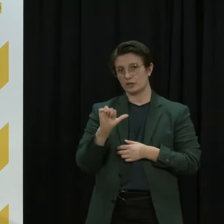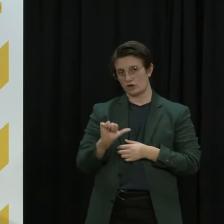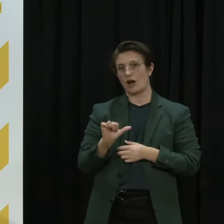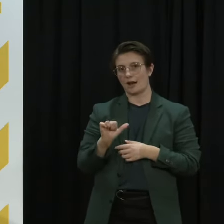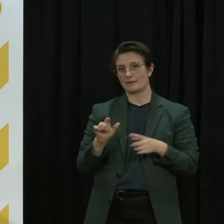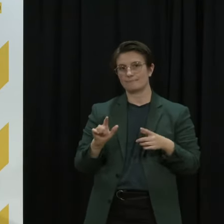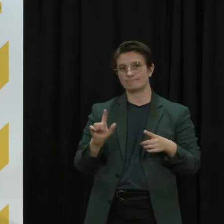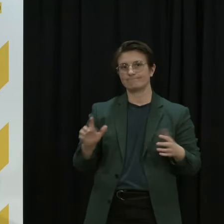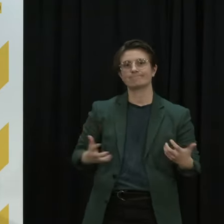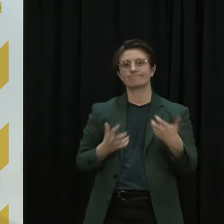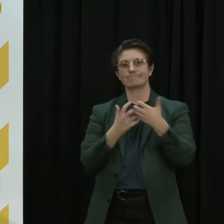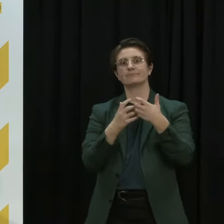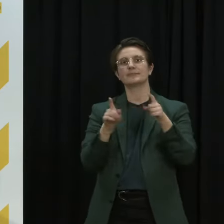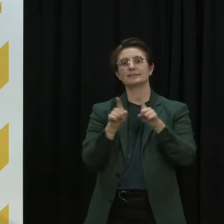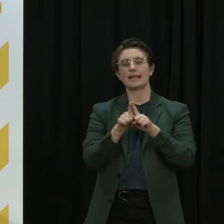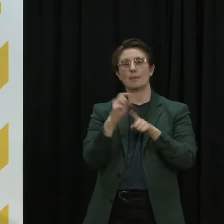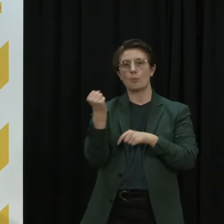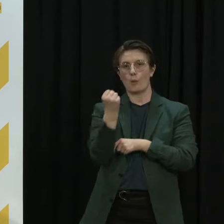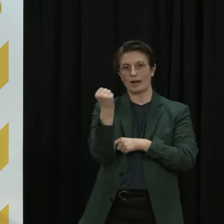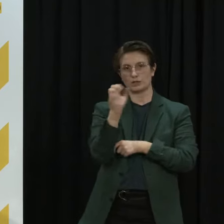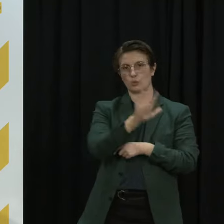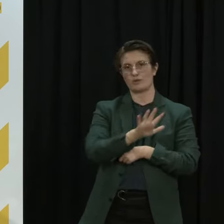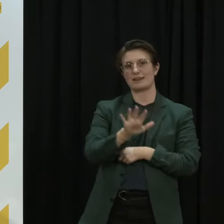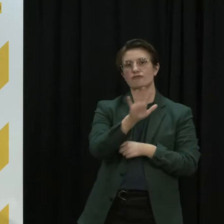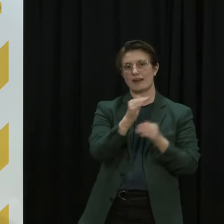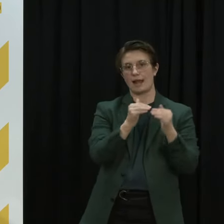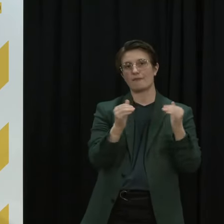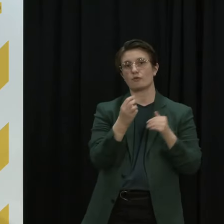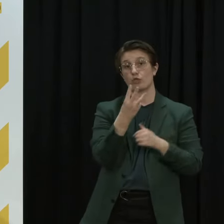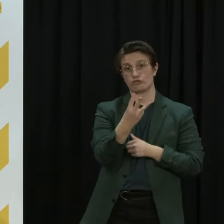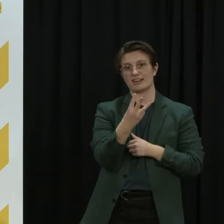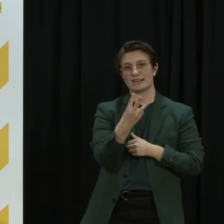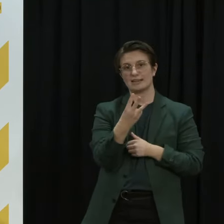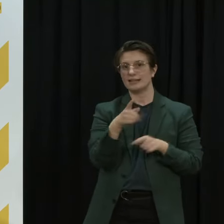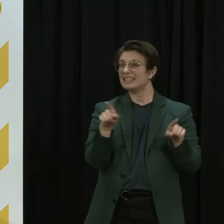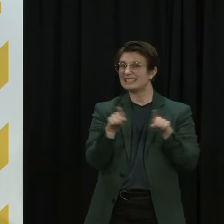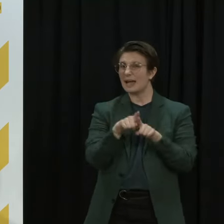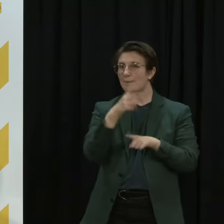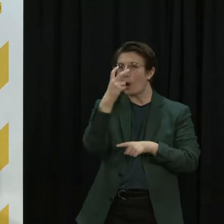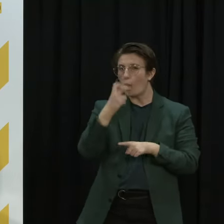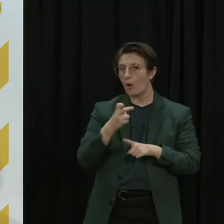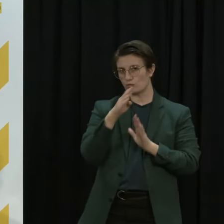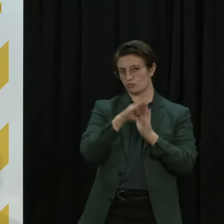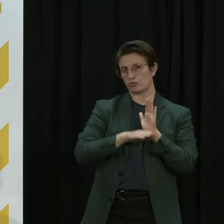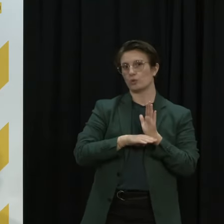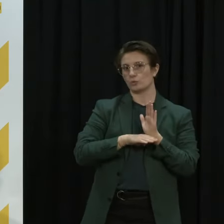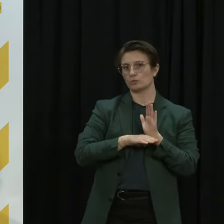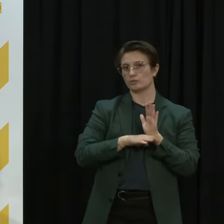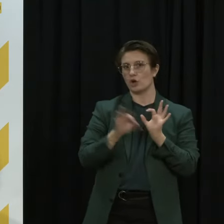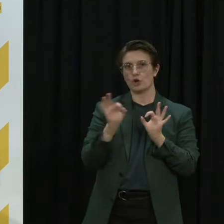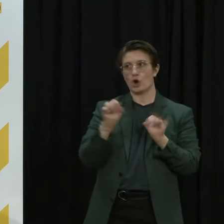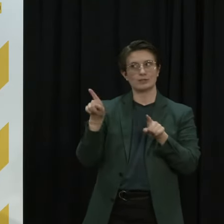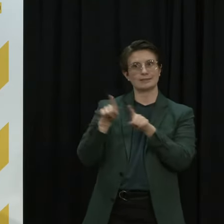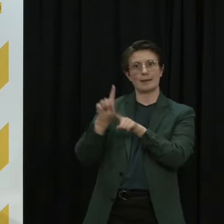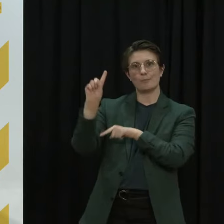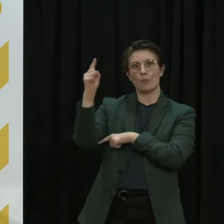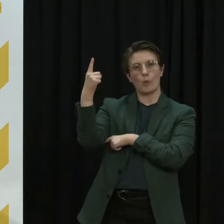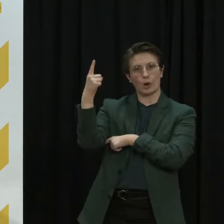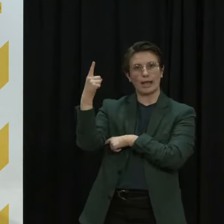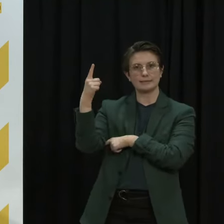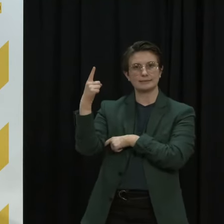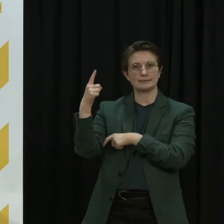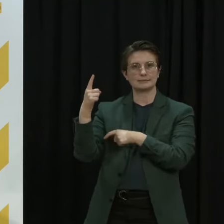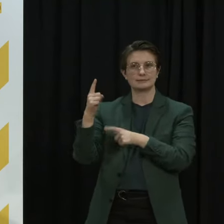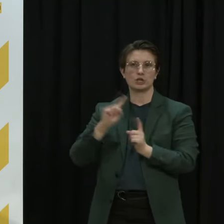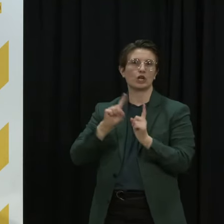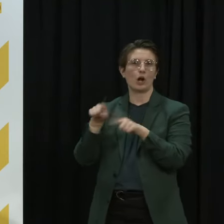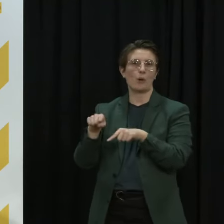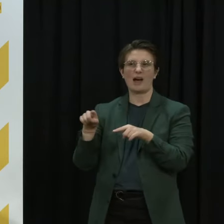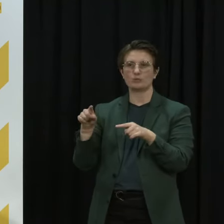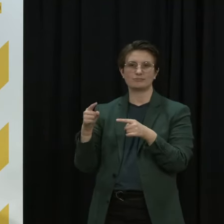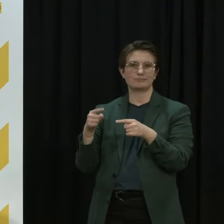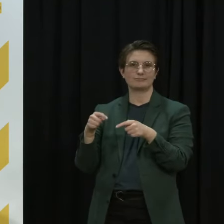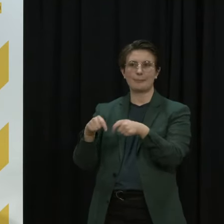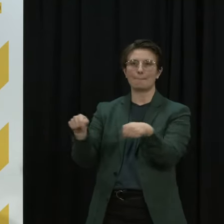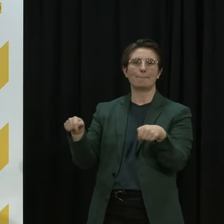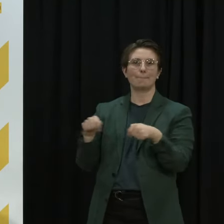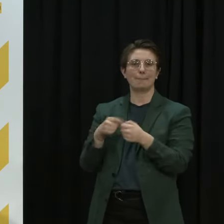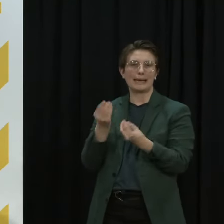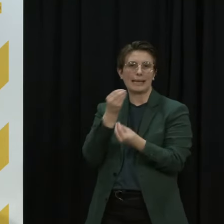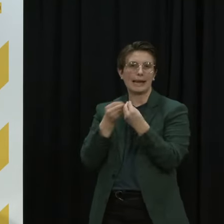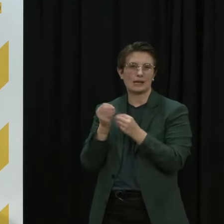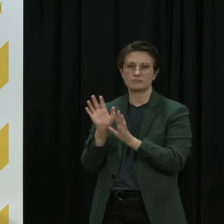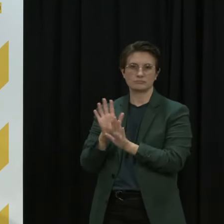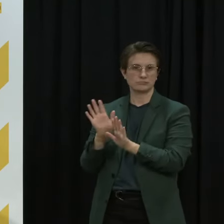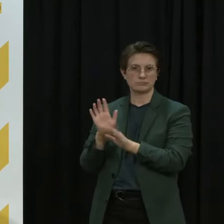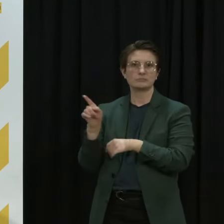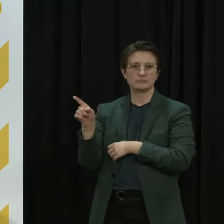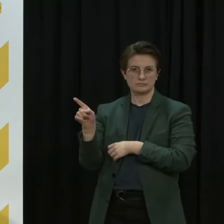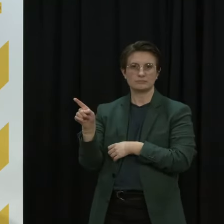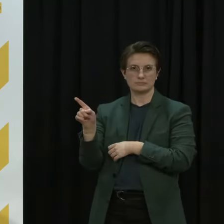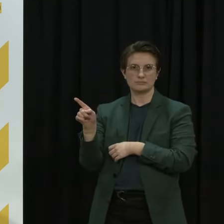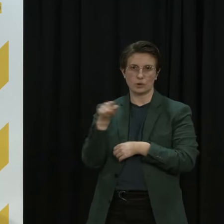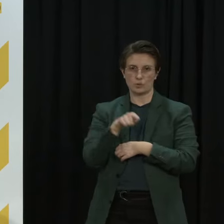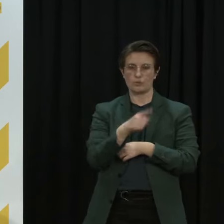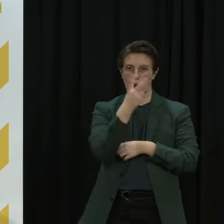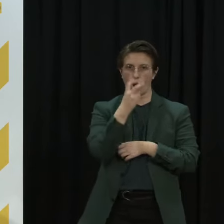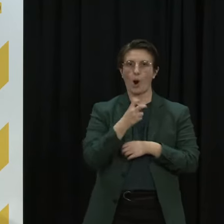same level III instructions